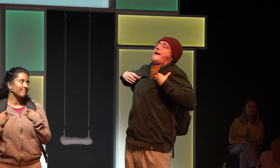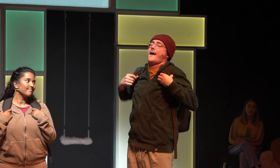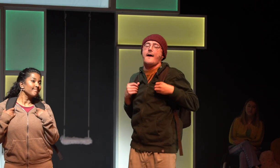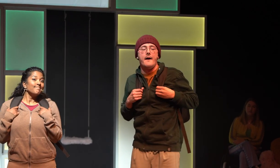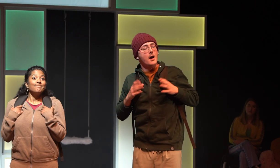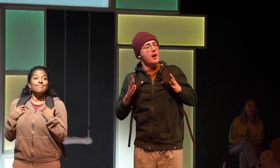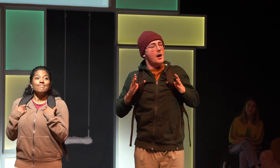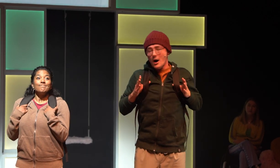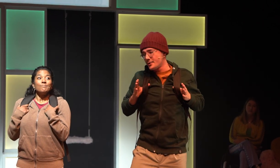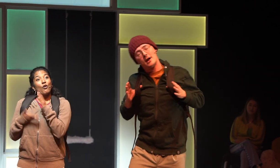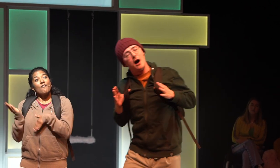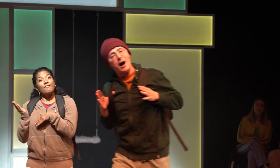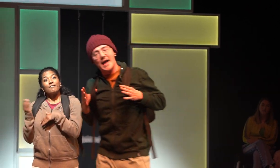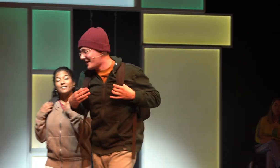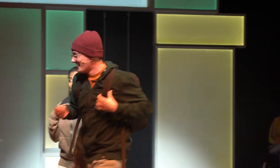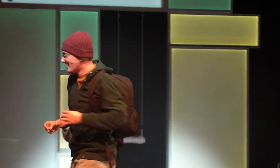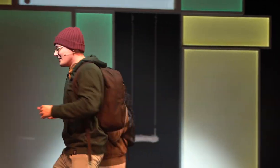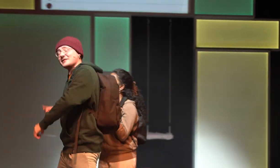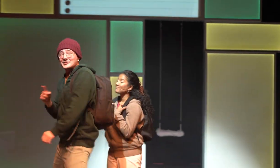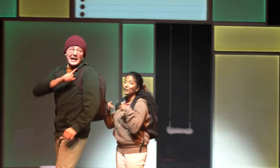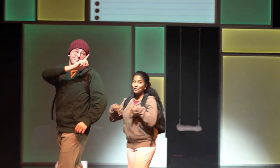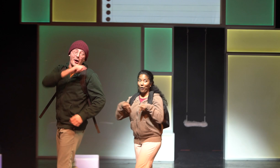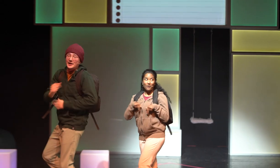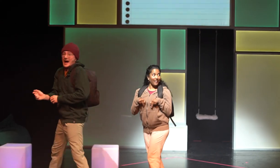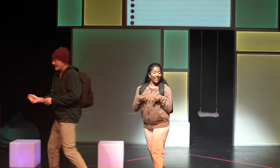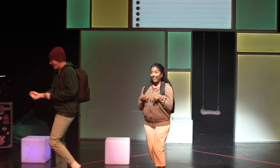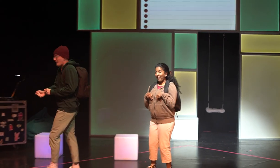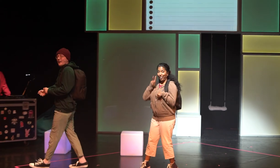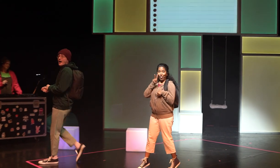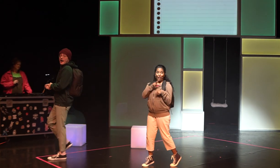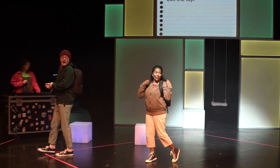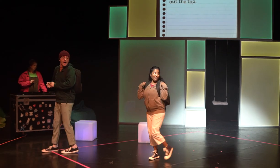And we're on our way, his little 'ead's poking out the